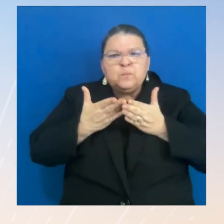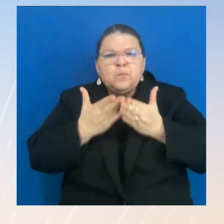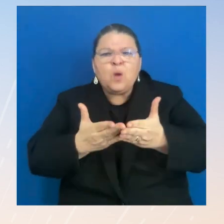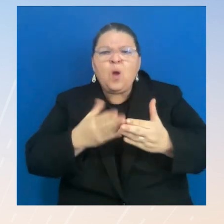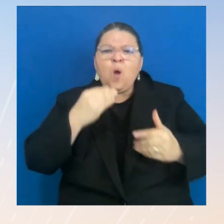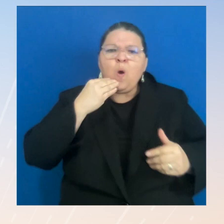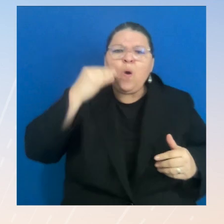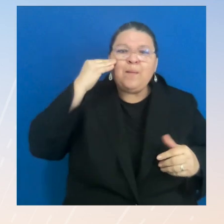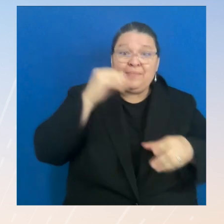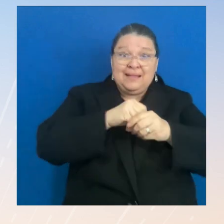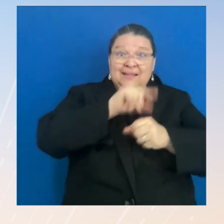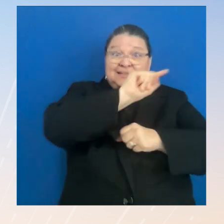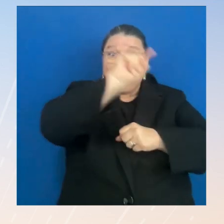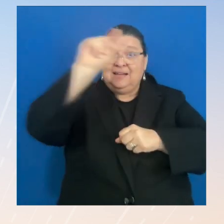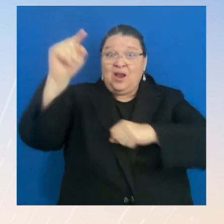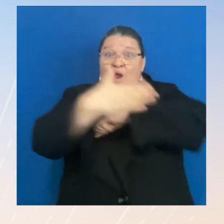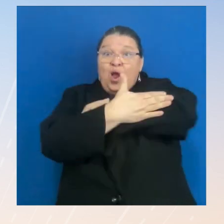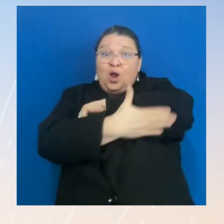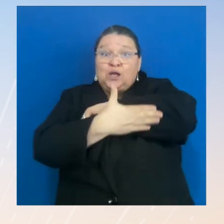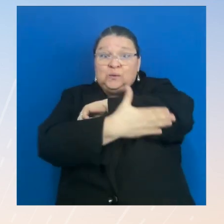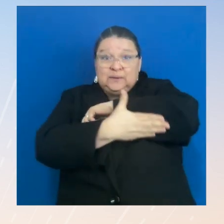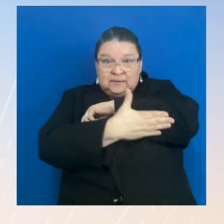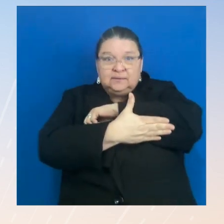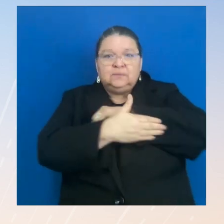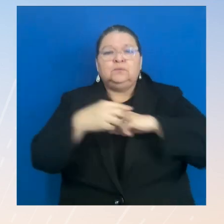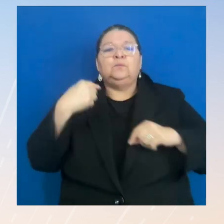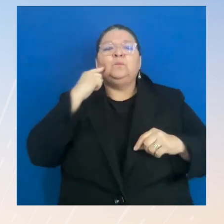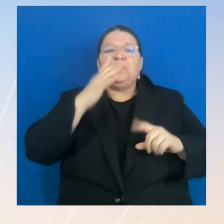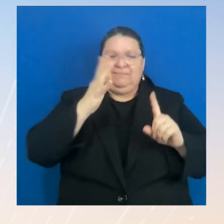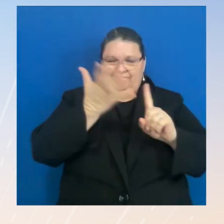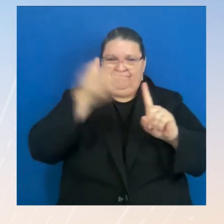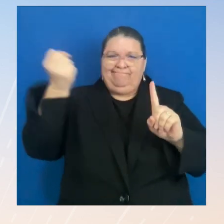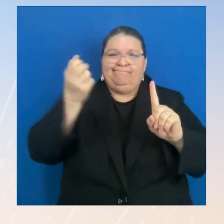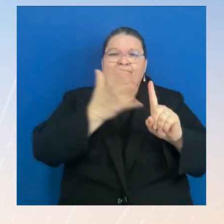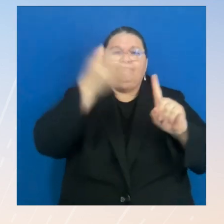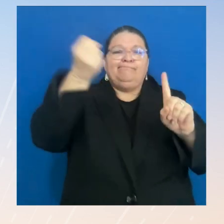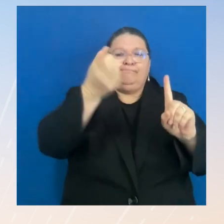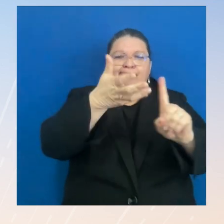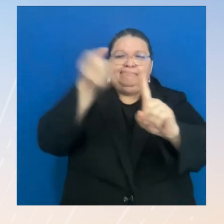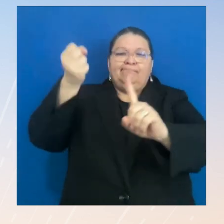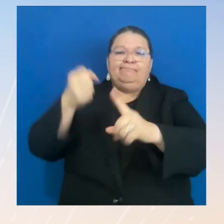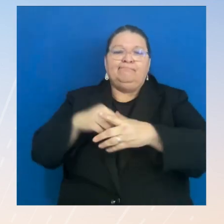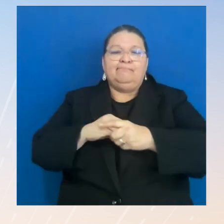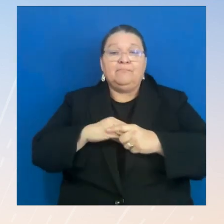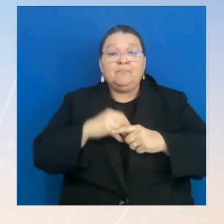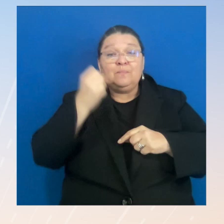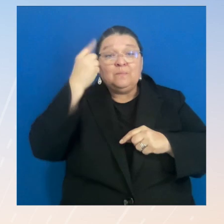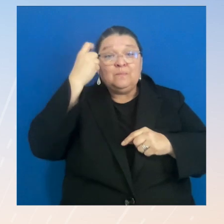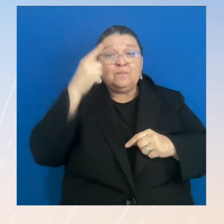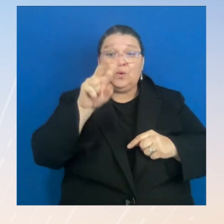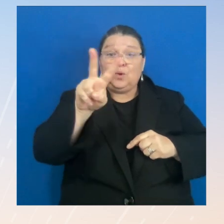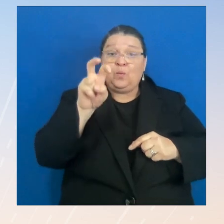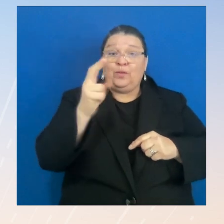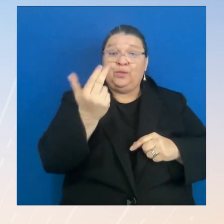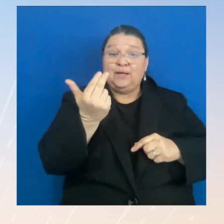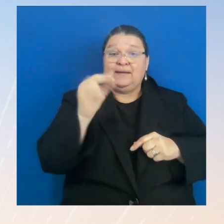Alexei Mordashov's 213-foot yacht was impounded in Italy. Gennady Timchenko's 132-foot yacht